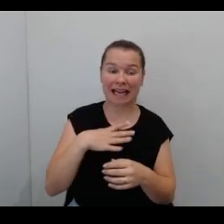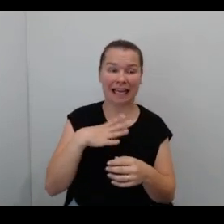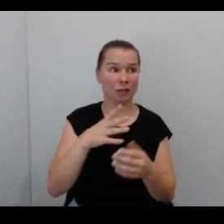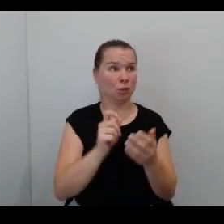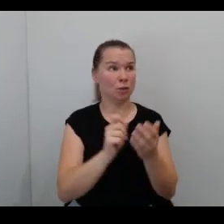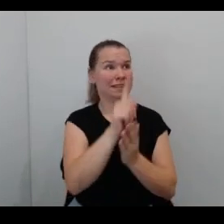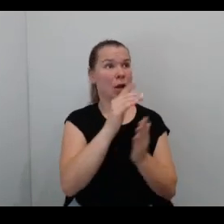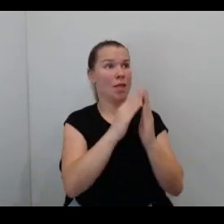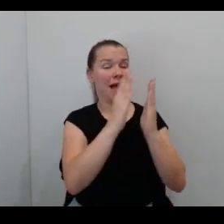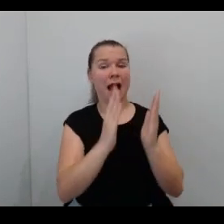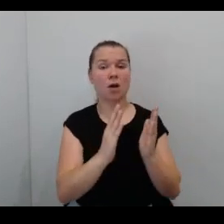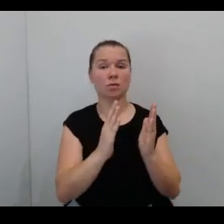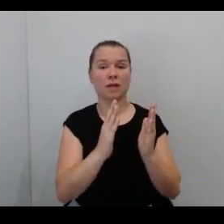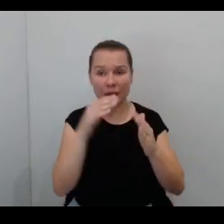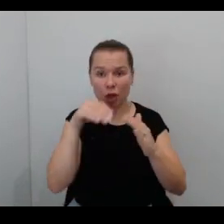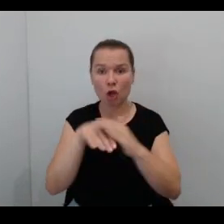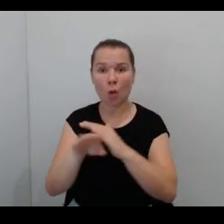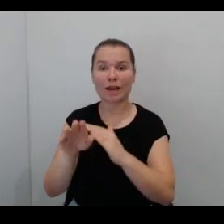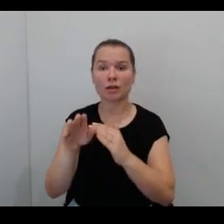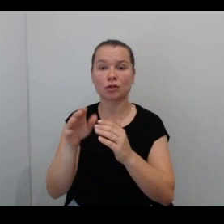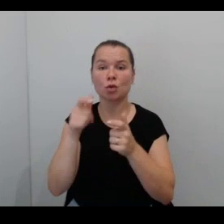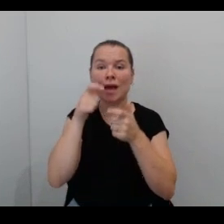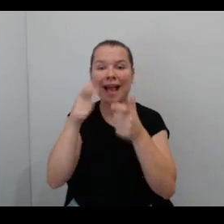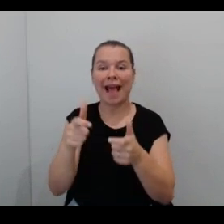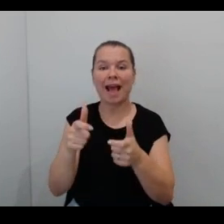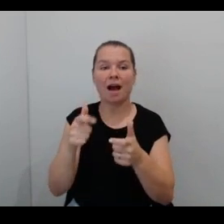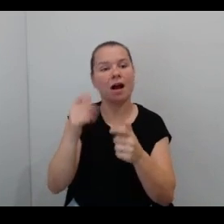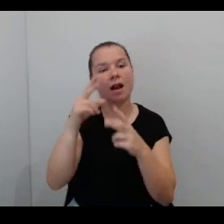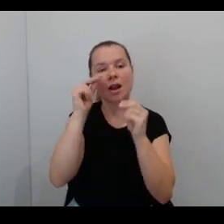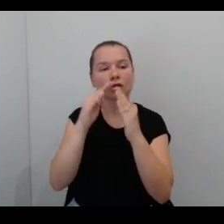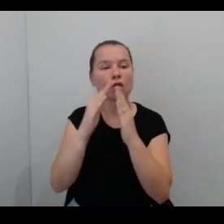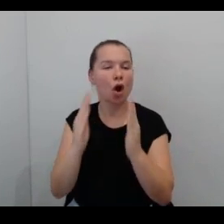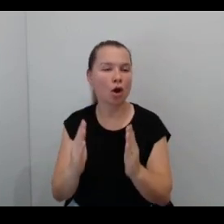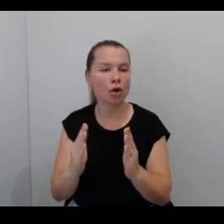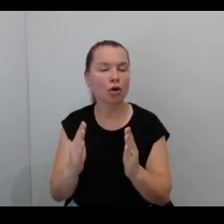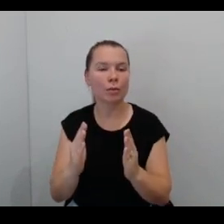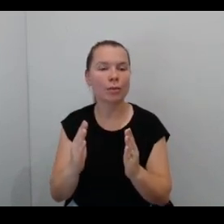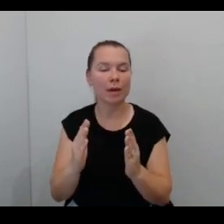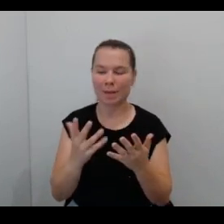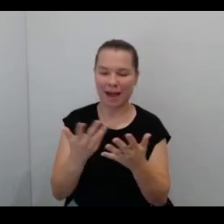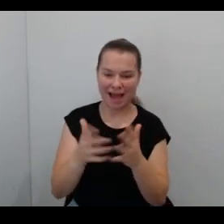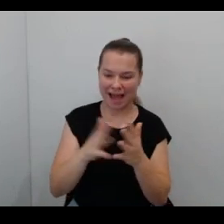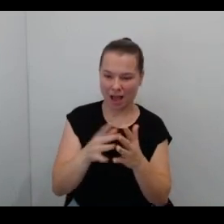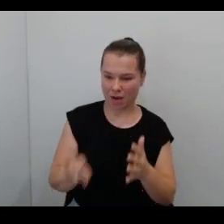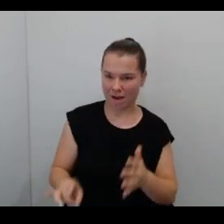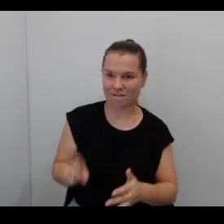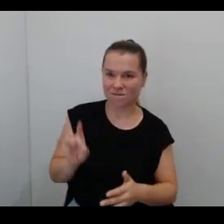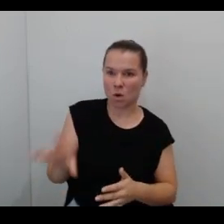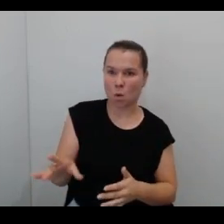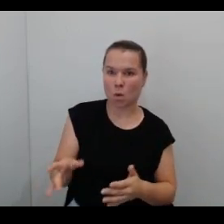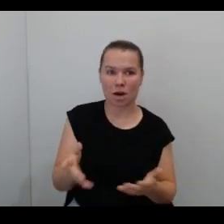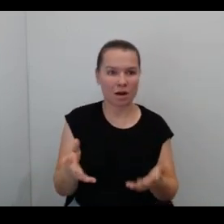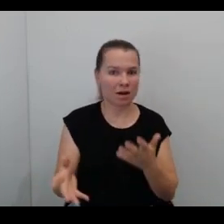We've had people in a position where they can't afford the money that they need to pay